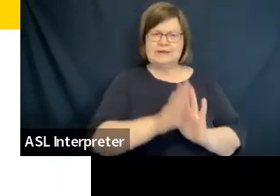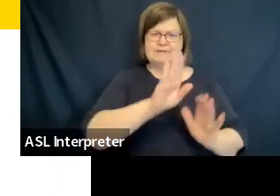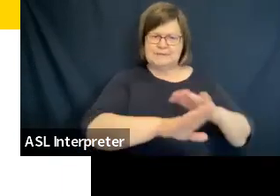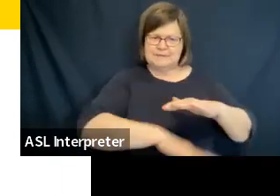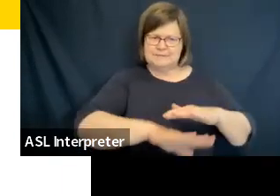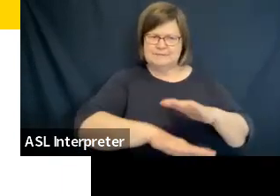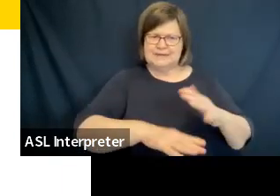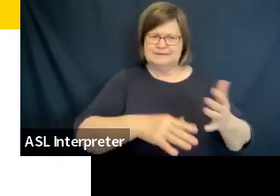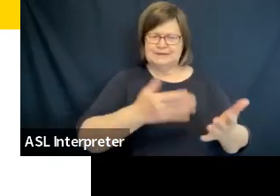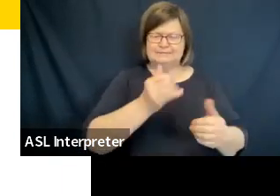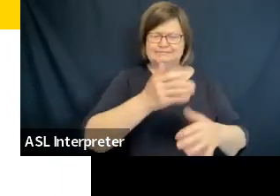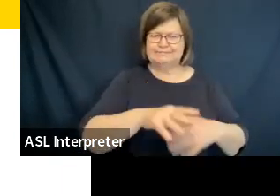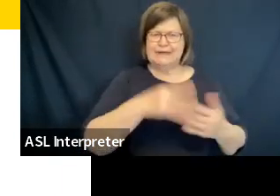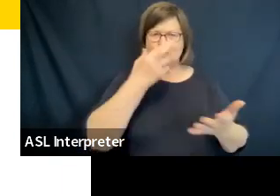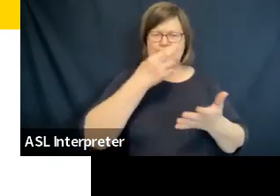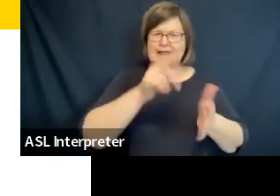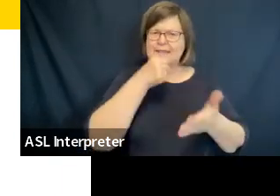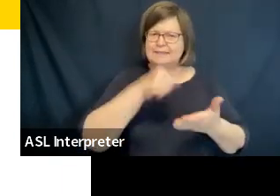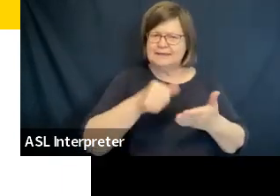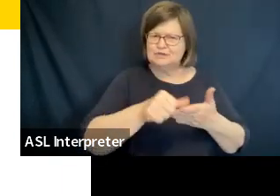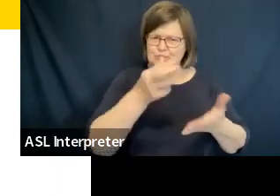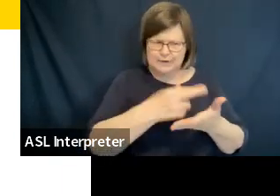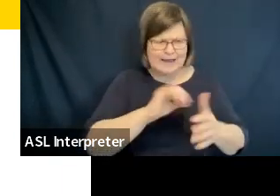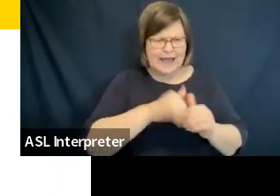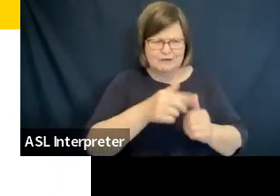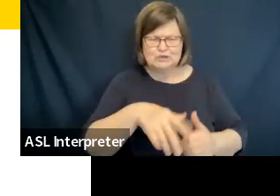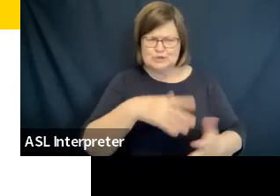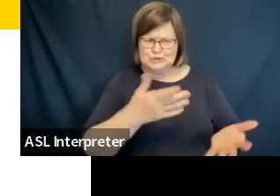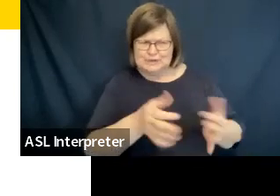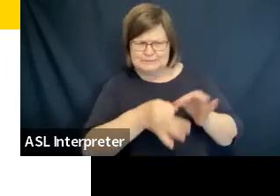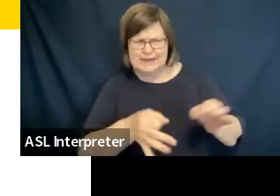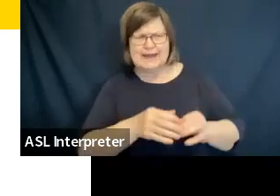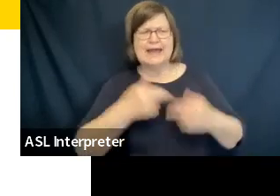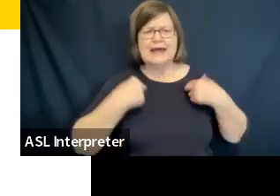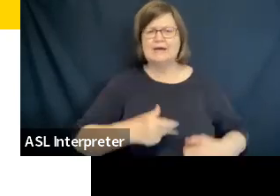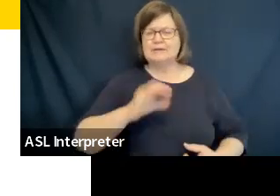review. The first question was: How would you define healthcare quality? We wanted to know